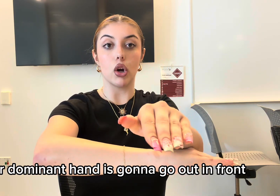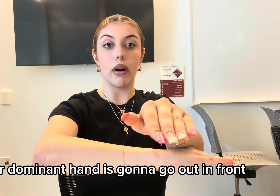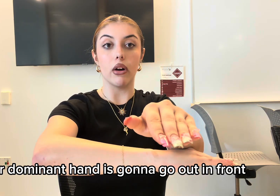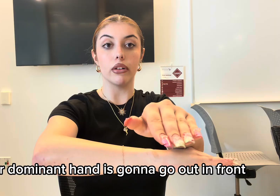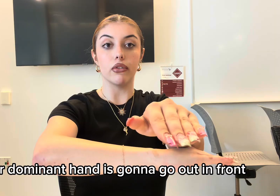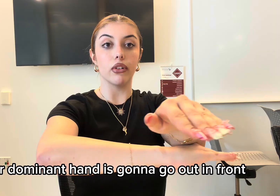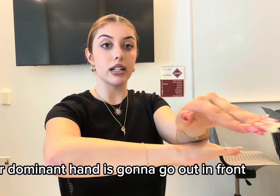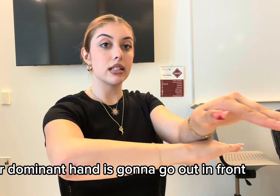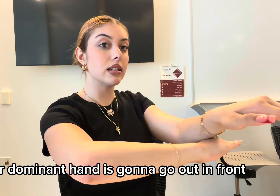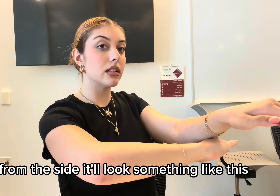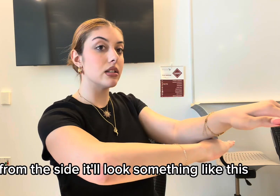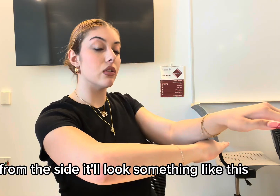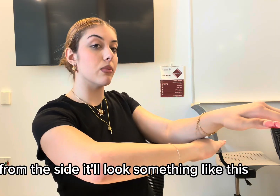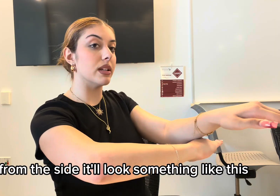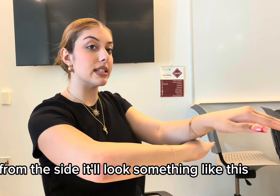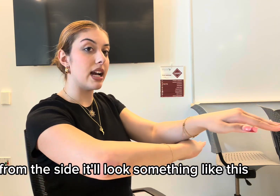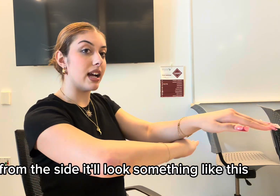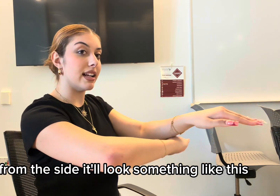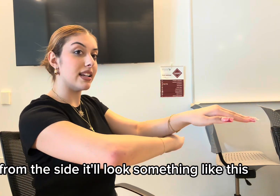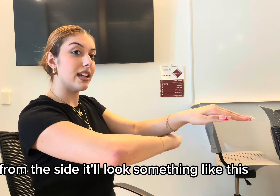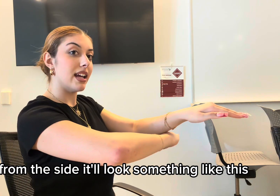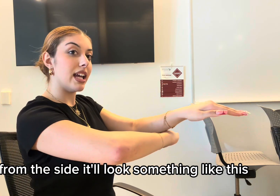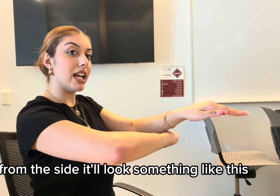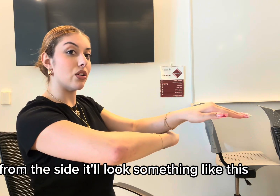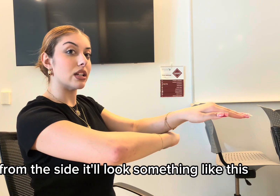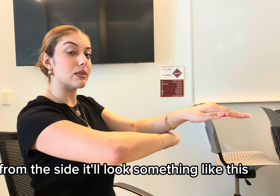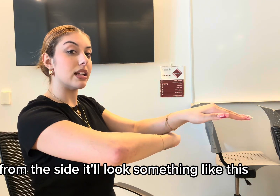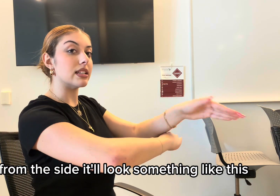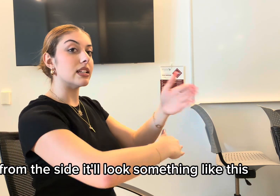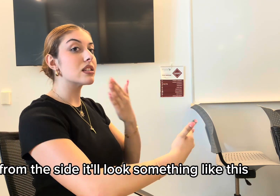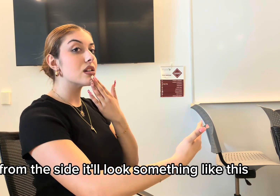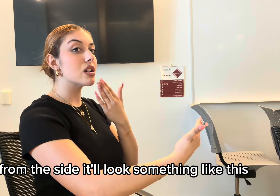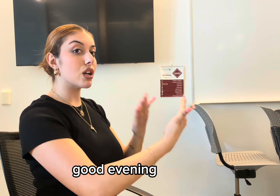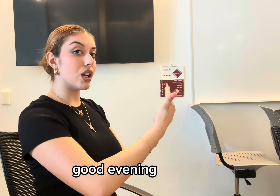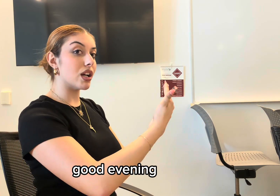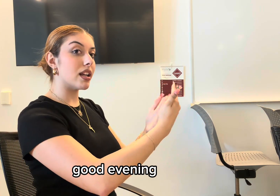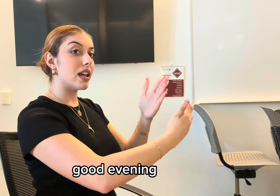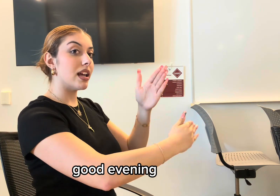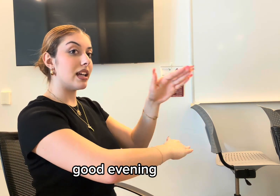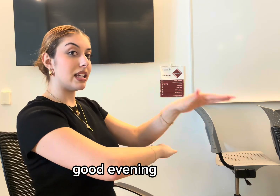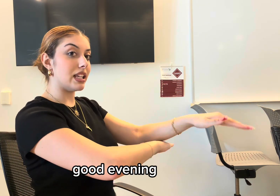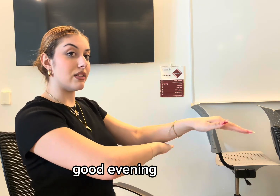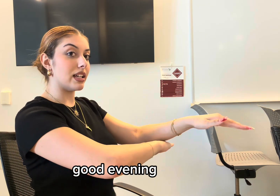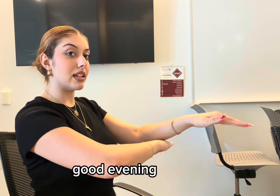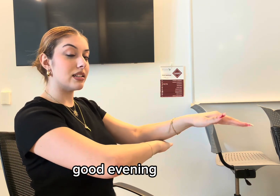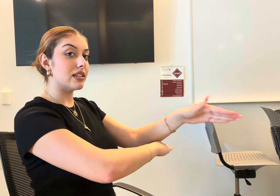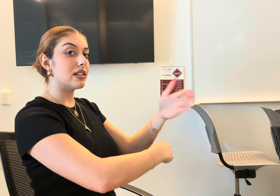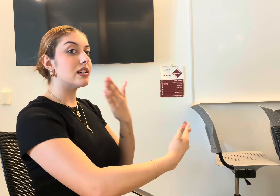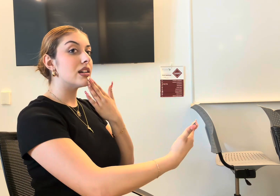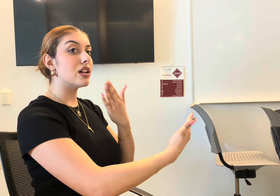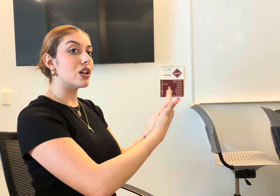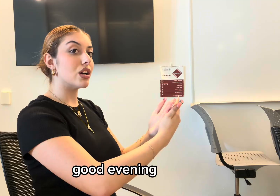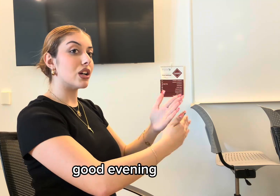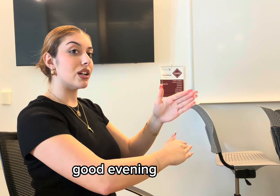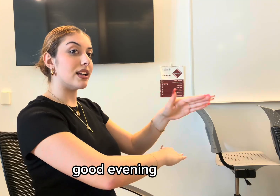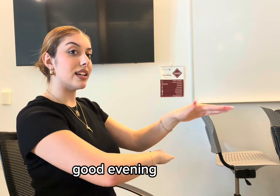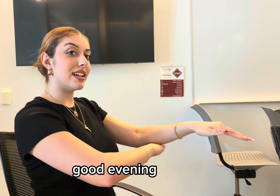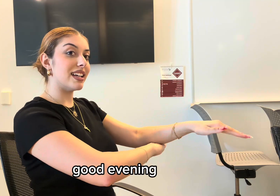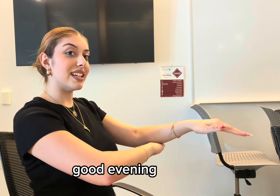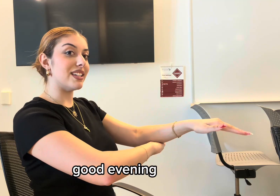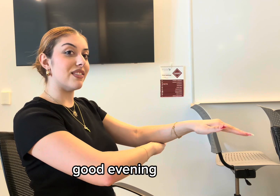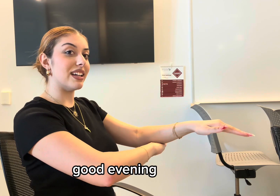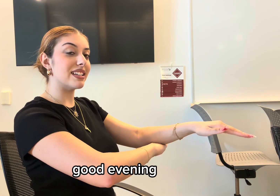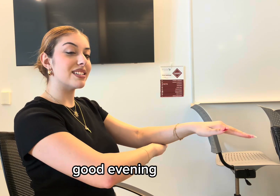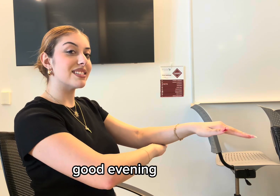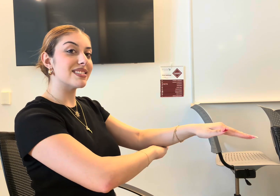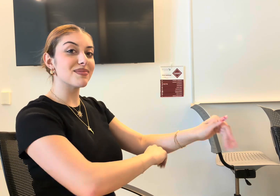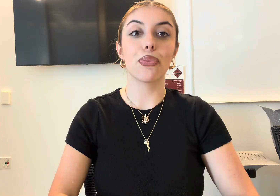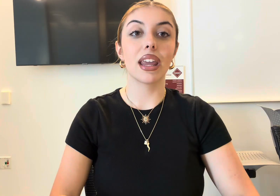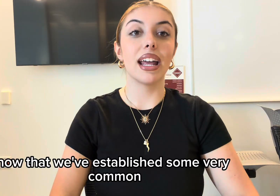to go out in front. So, from the side, it'll look something like this. Good evening. Good evening.